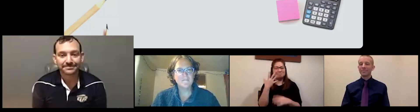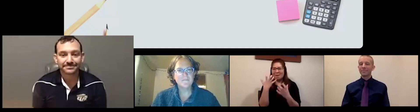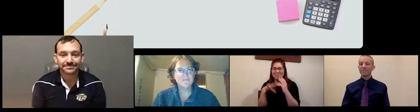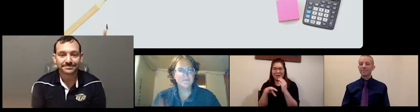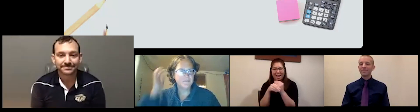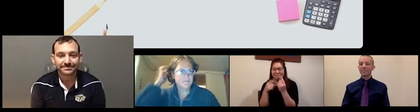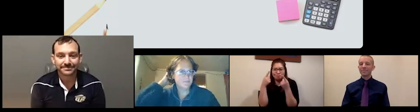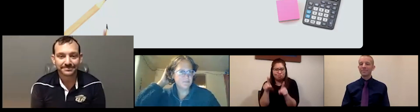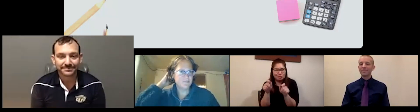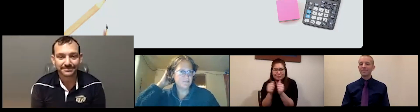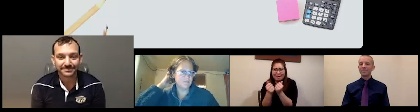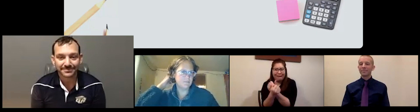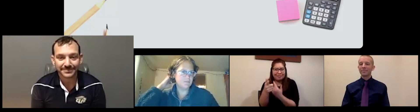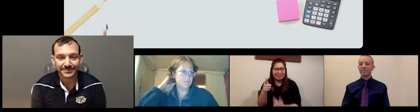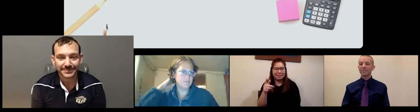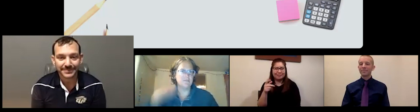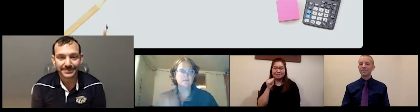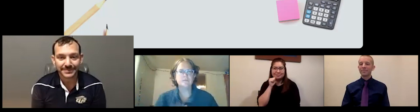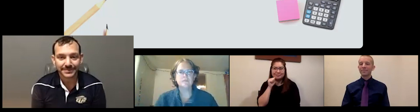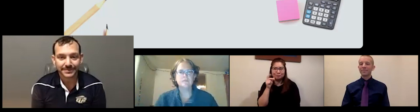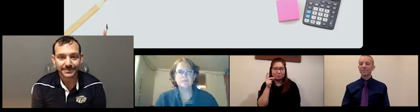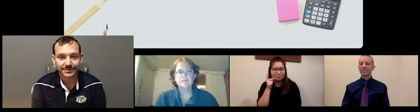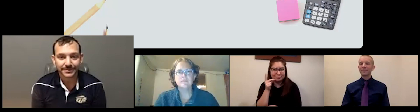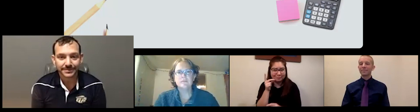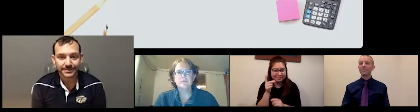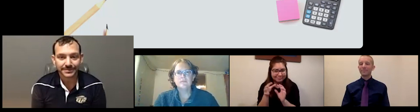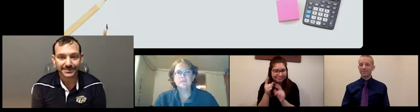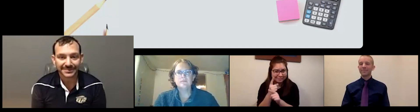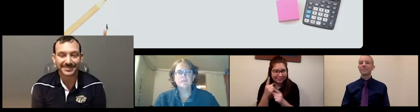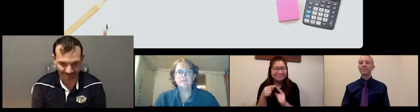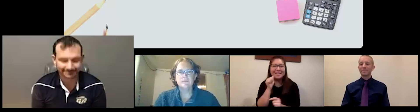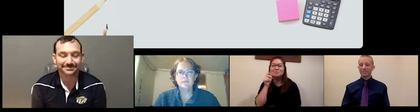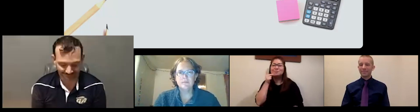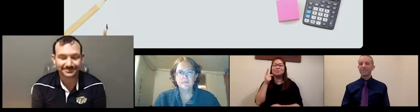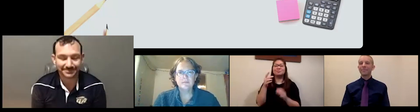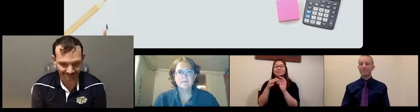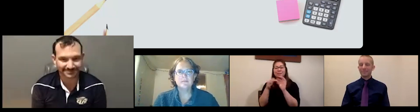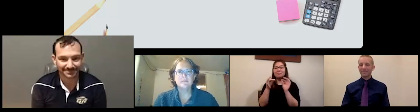I just wanted to add that I agree with everything Andrew--is that the right sign?--said.